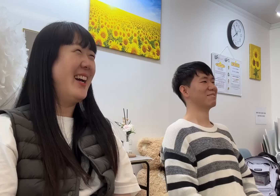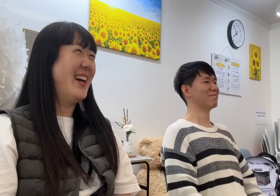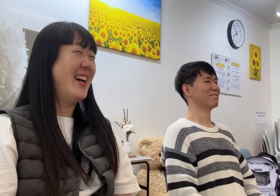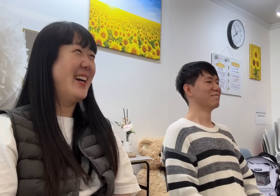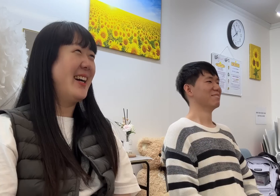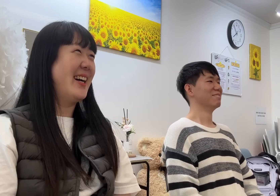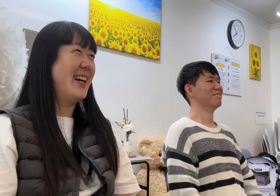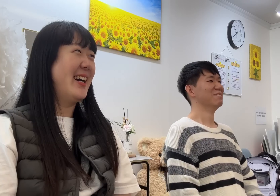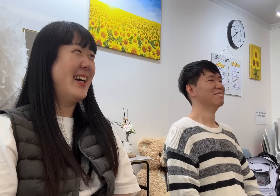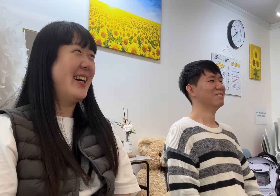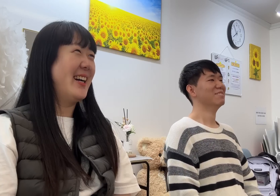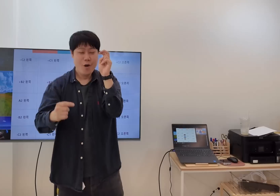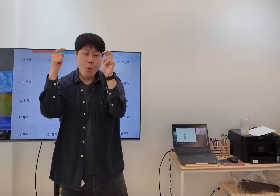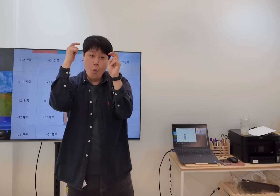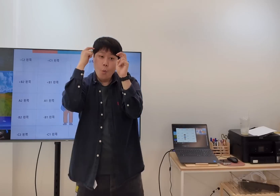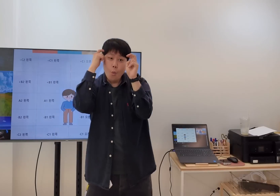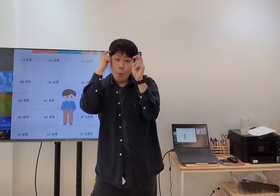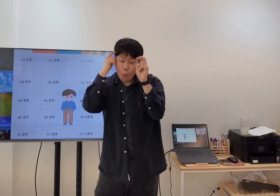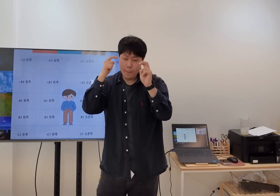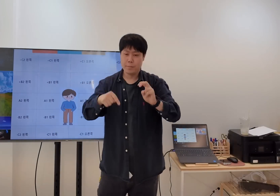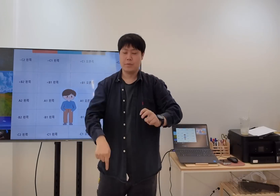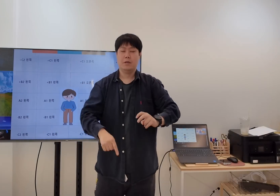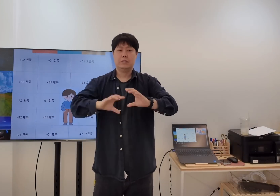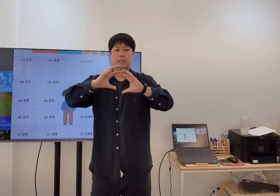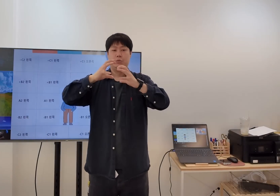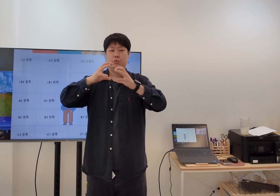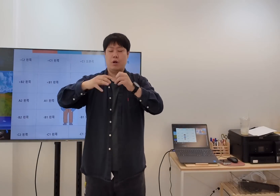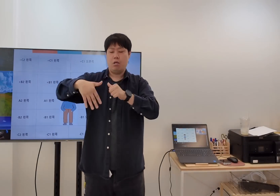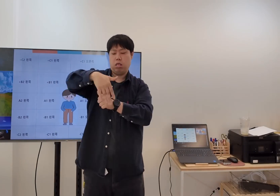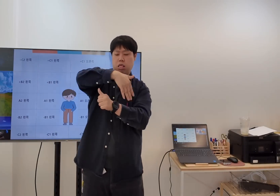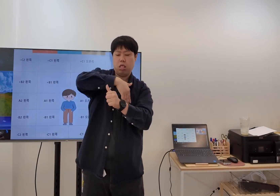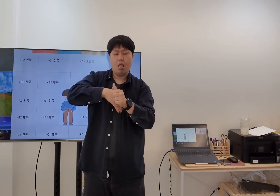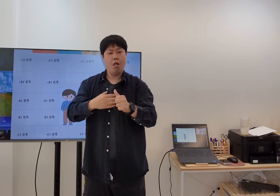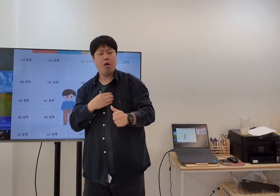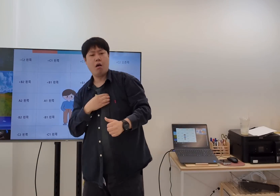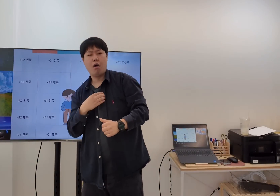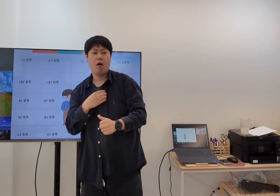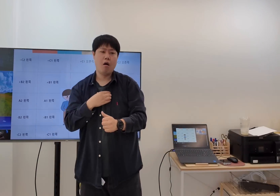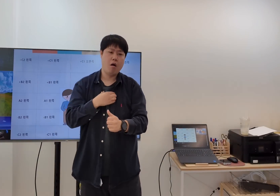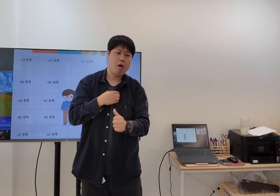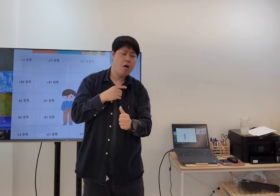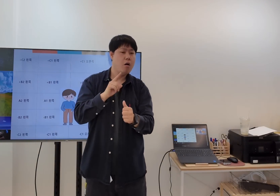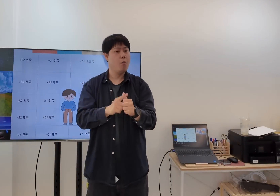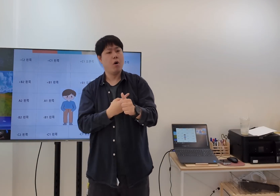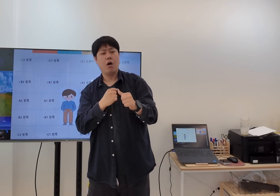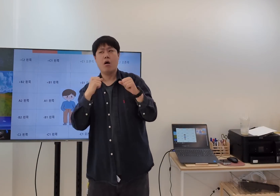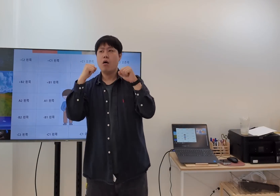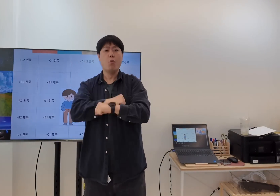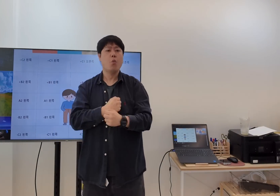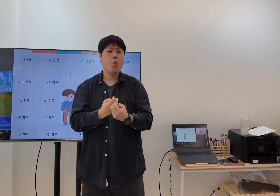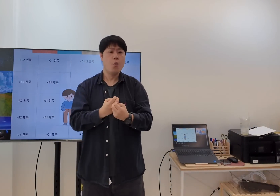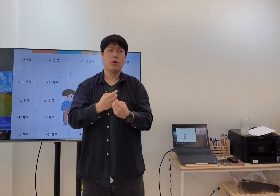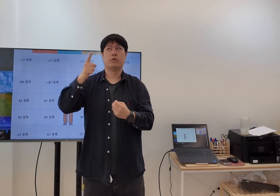lol. hahahaha. Why? If the Earth becomes dangerous and unsuitable for living, the Earth could be destroyed.